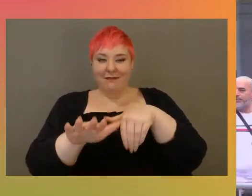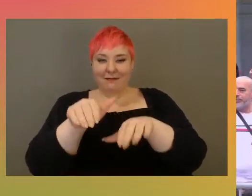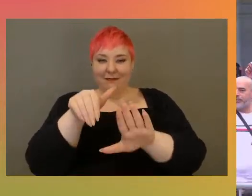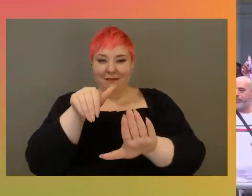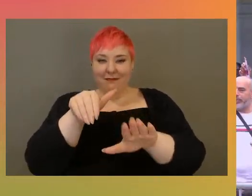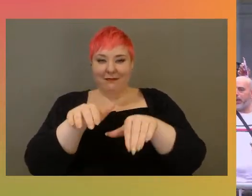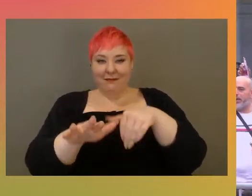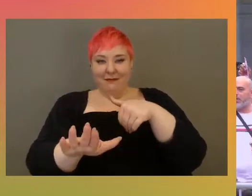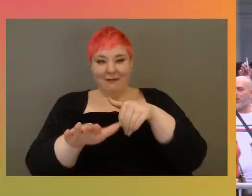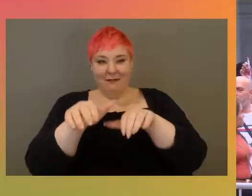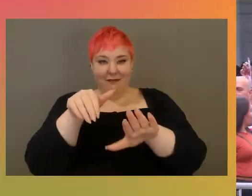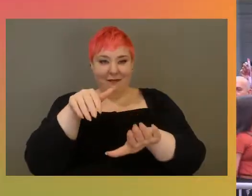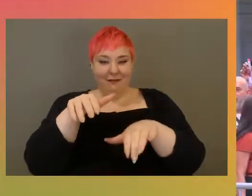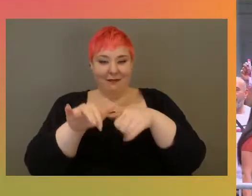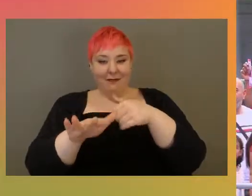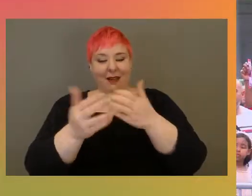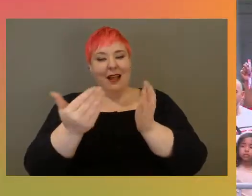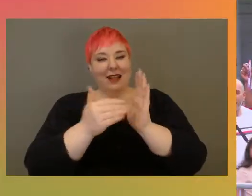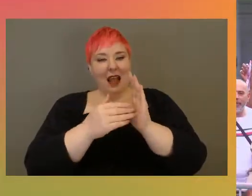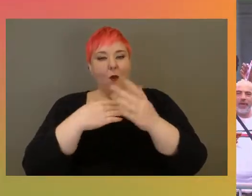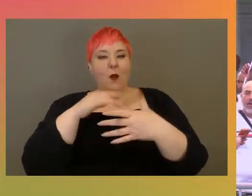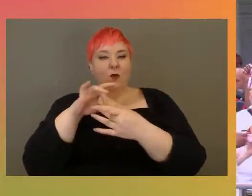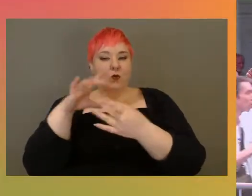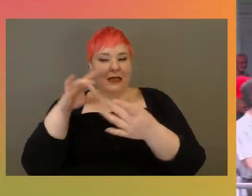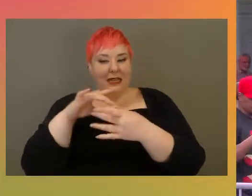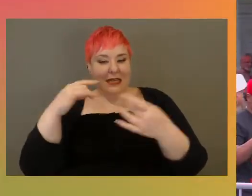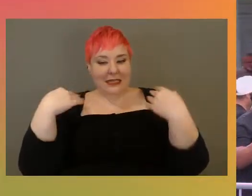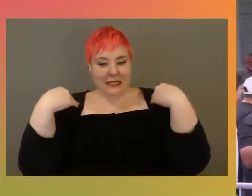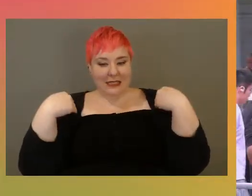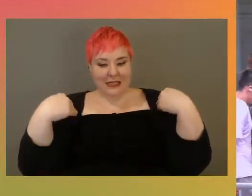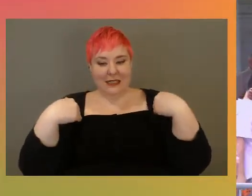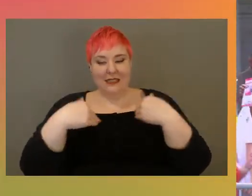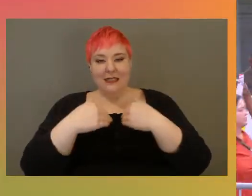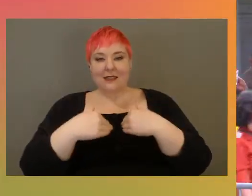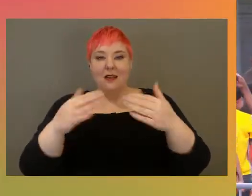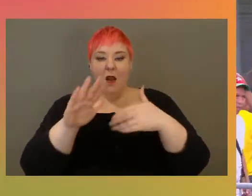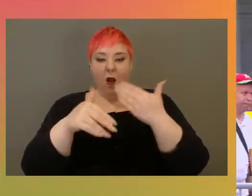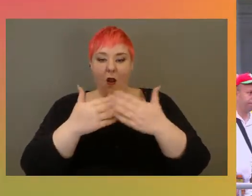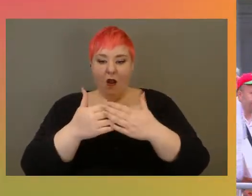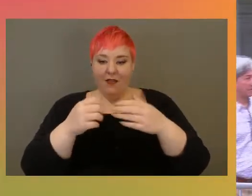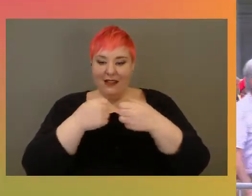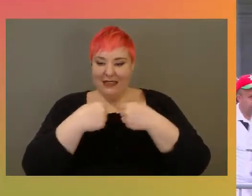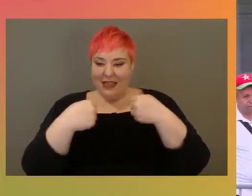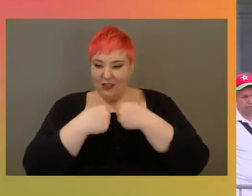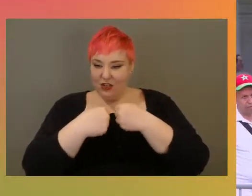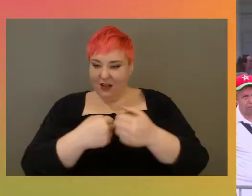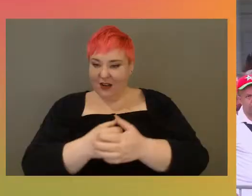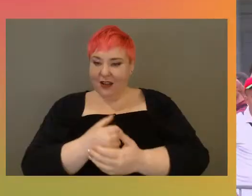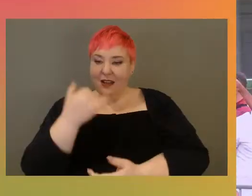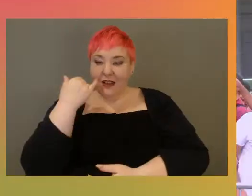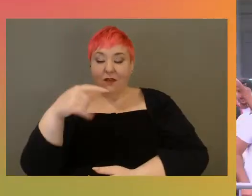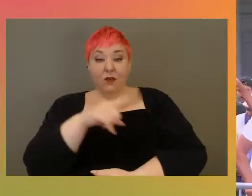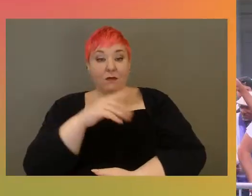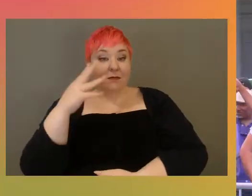PEDDLE OUT YOUR LEGS. REALLY TRYING TO GET INTO